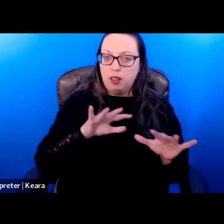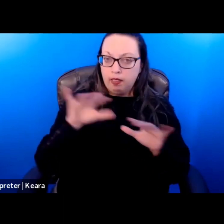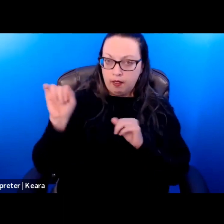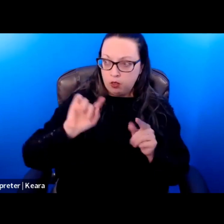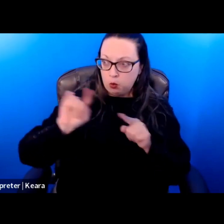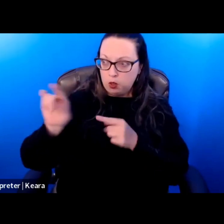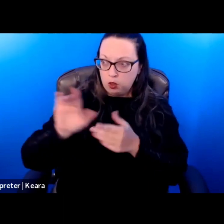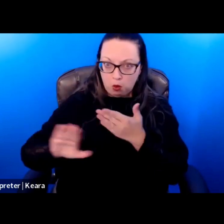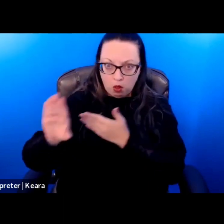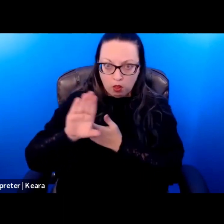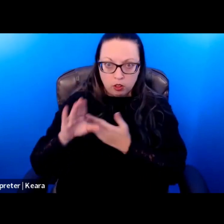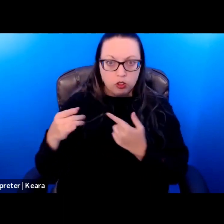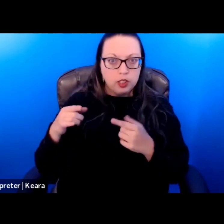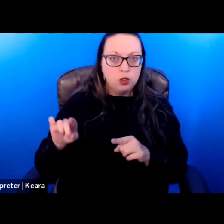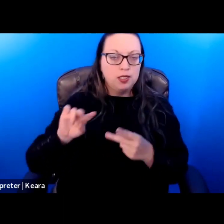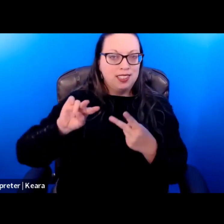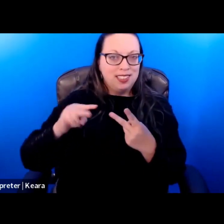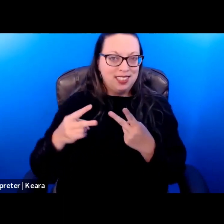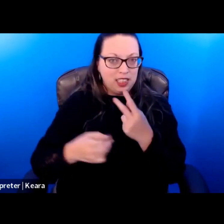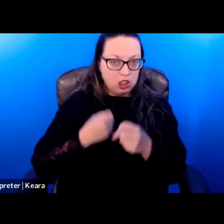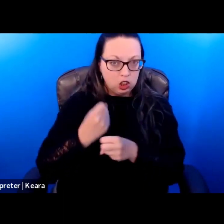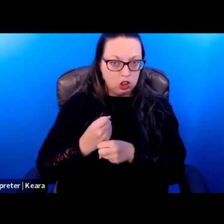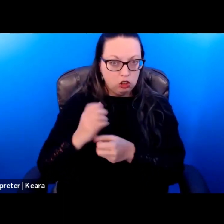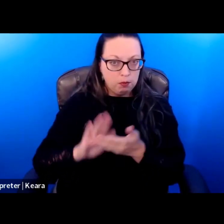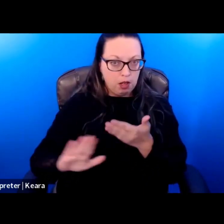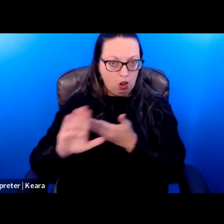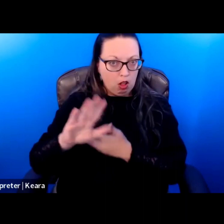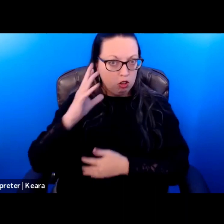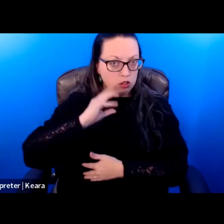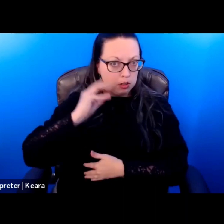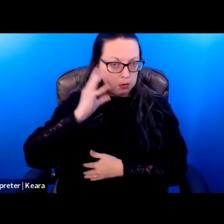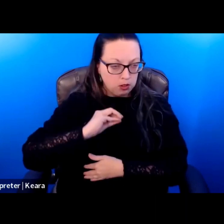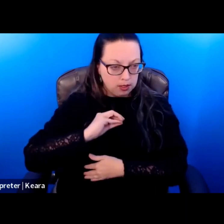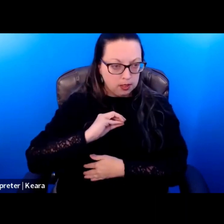And during the second year of my college experience, while in my